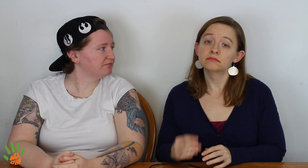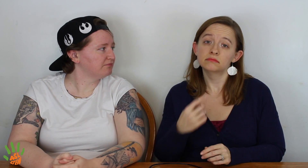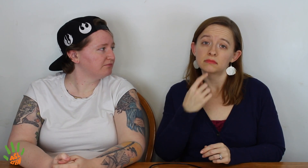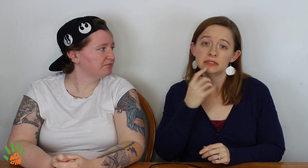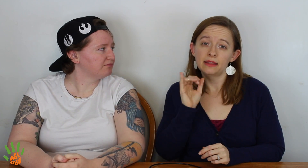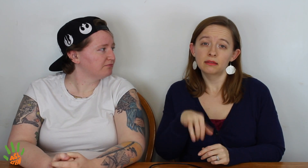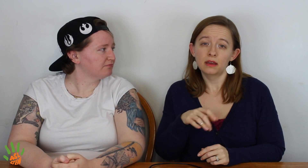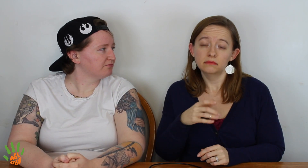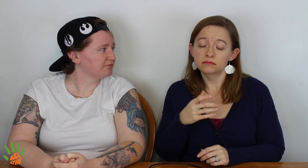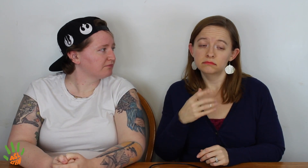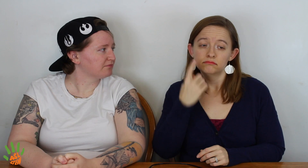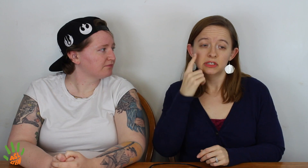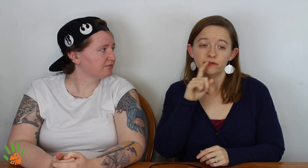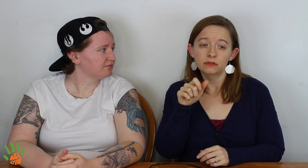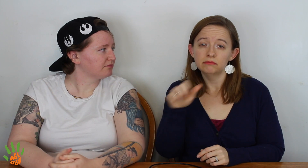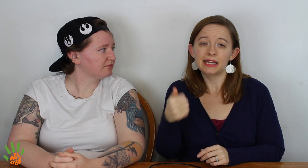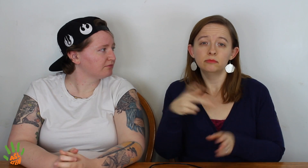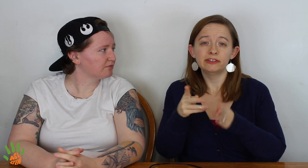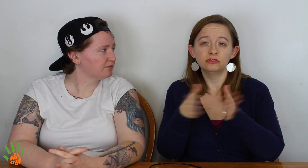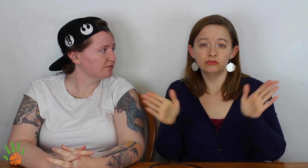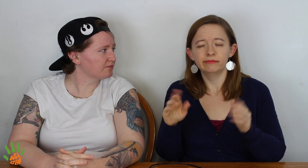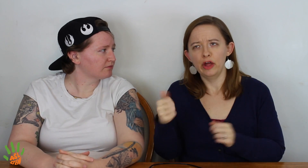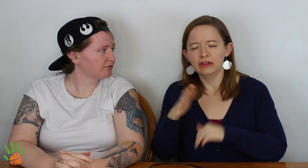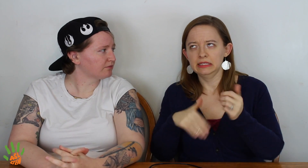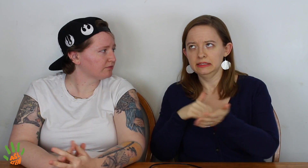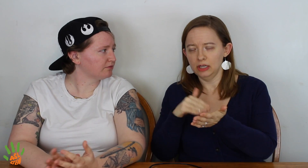Yeah, I would say that for any profession in general,